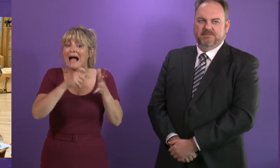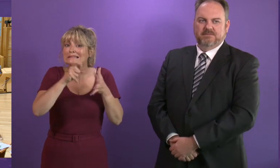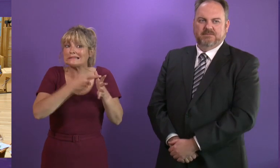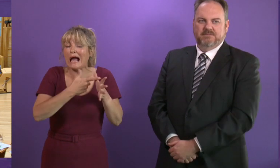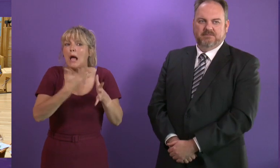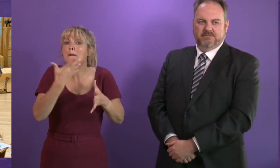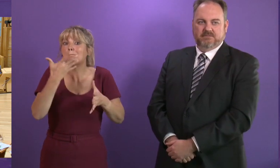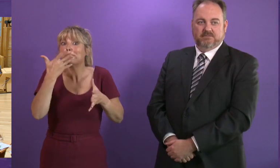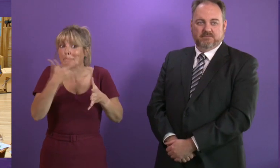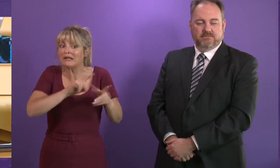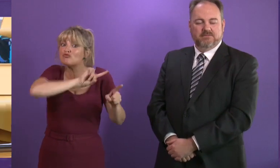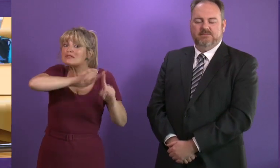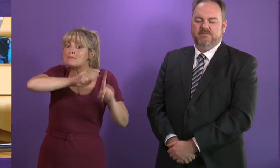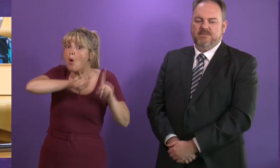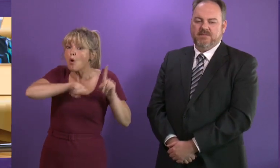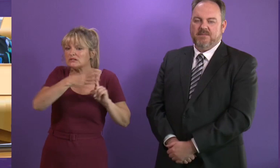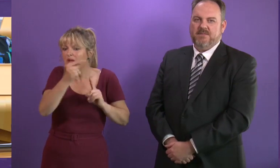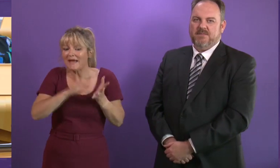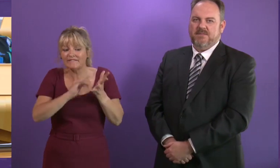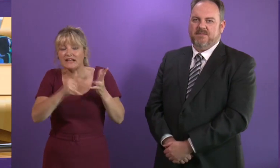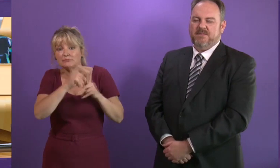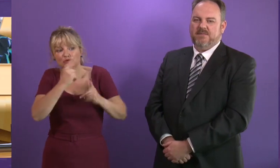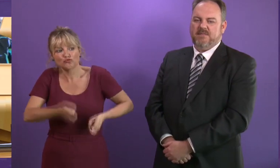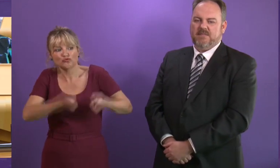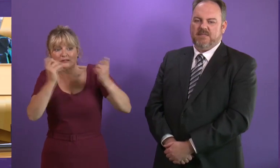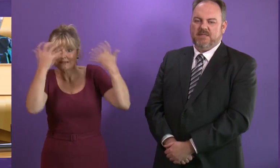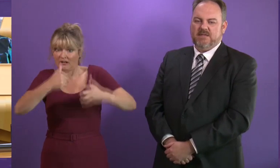concerns, of whom I am one. There is an Asda store in Toryglen, in my constituency, and